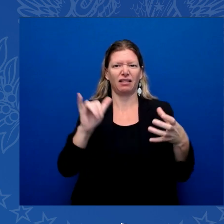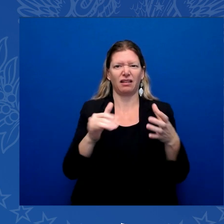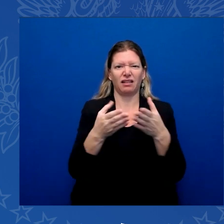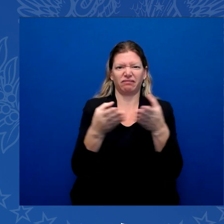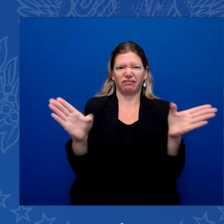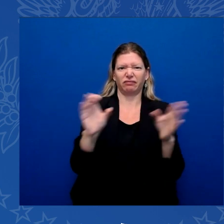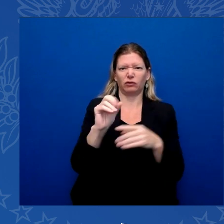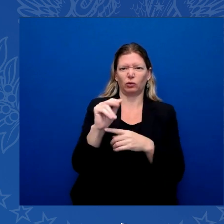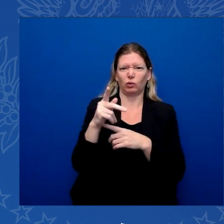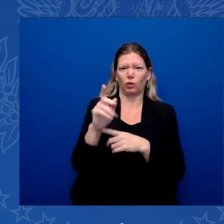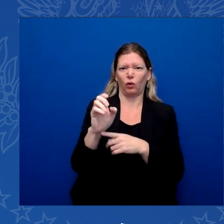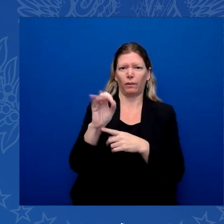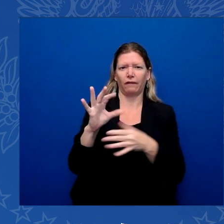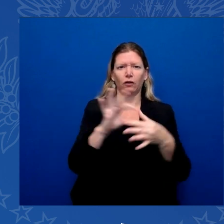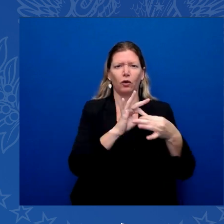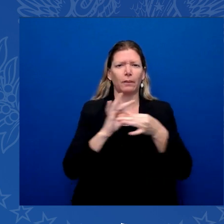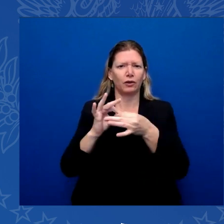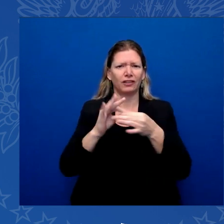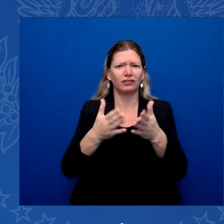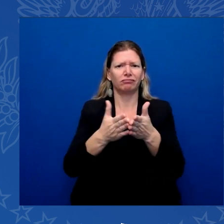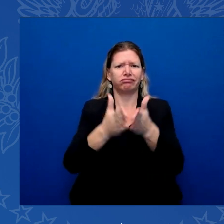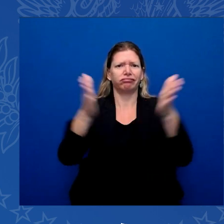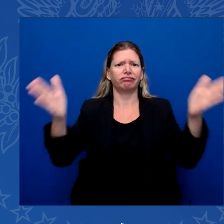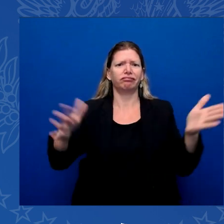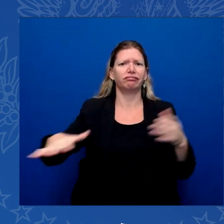to link people together by strengthening connectivity.